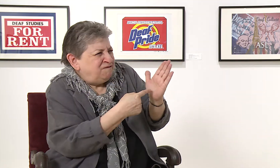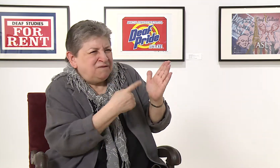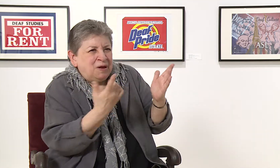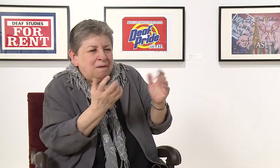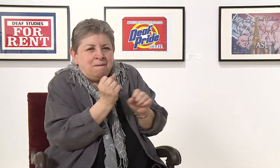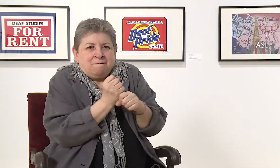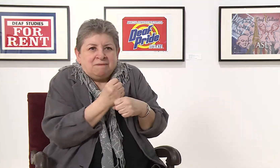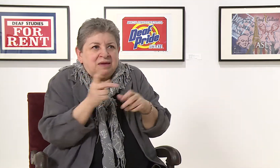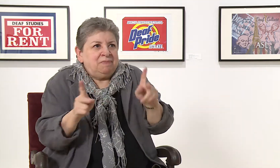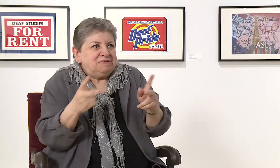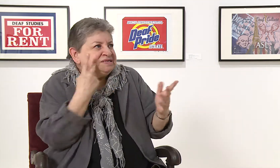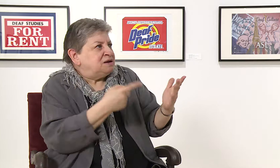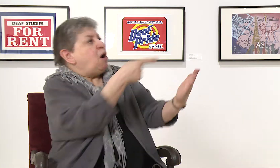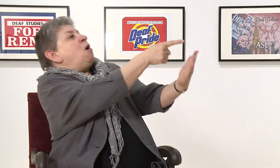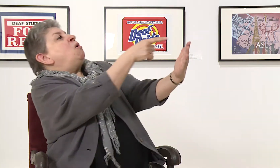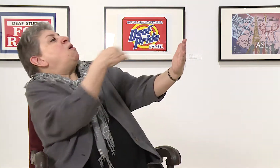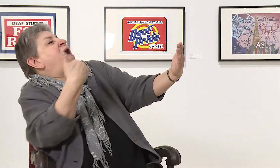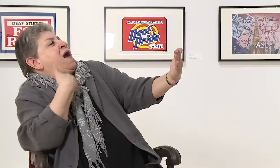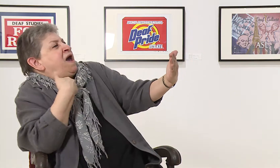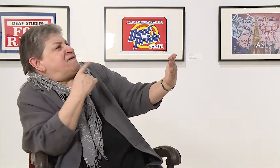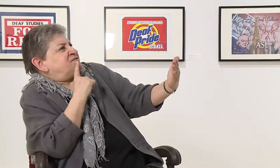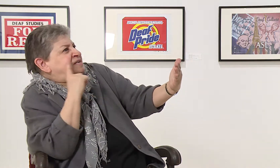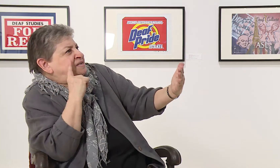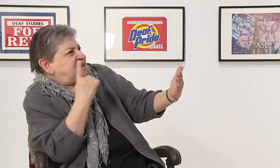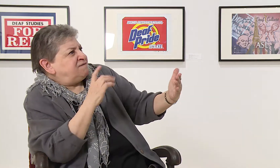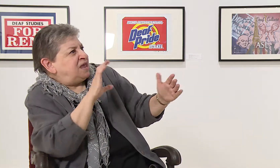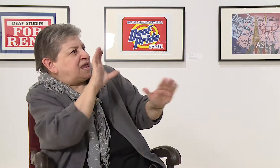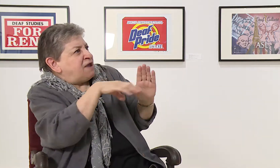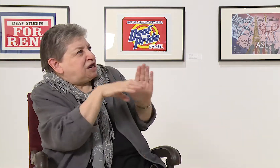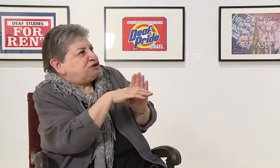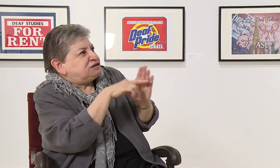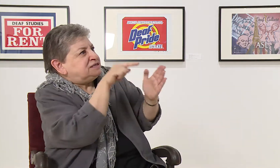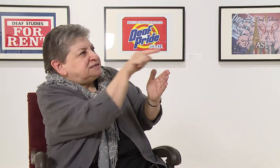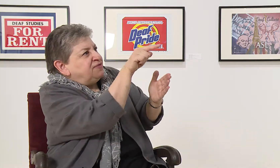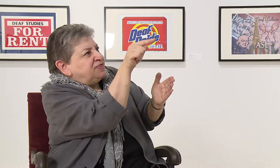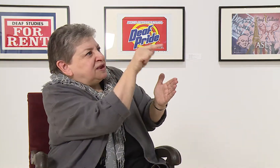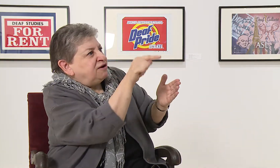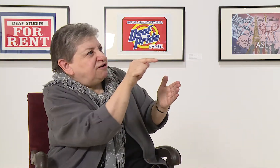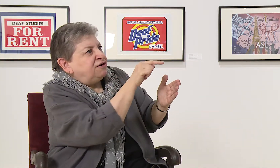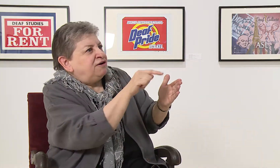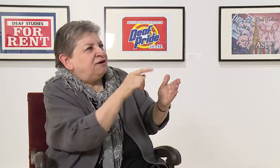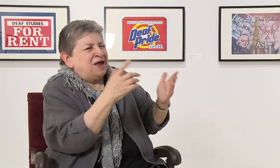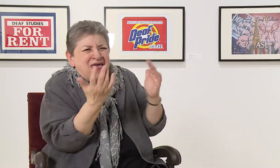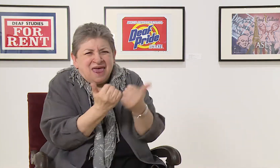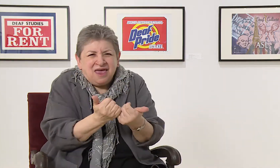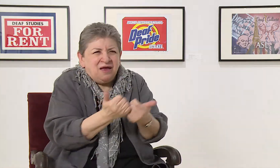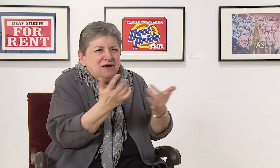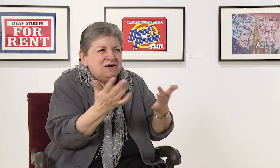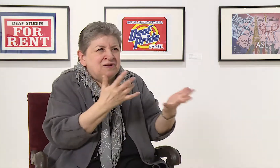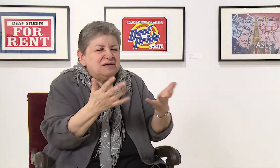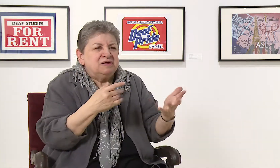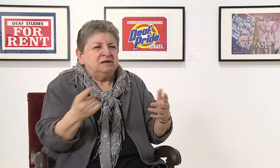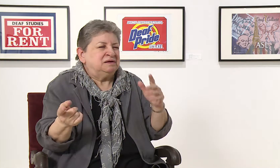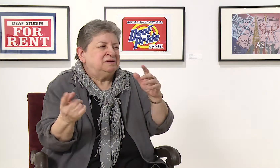and how might we go about showing the Deaf experience through art in a way that our audience would be able to recognize.